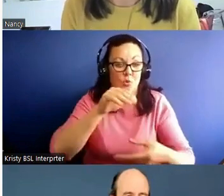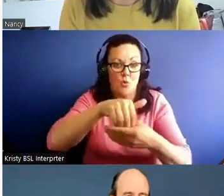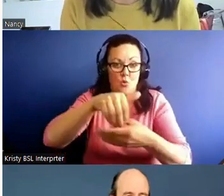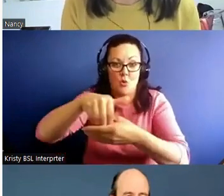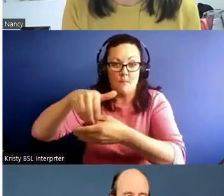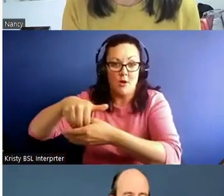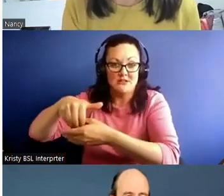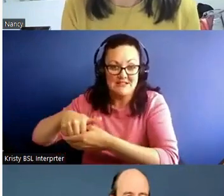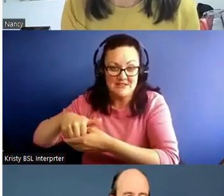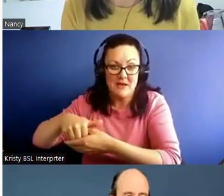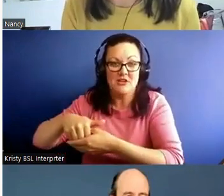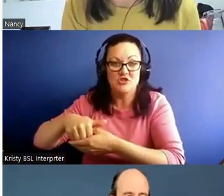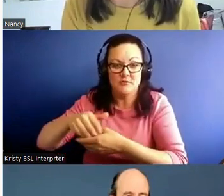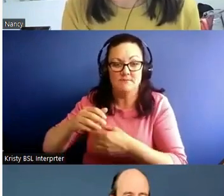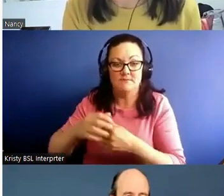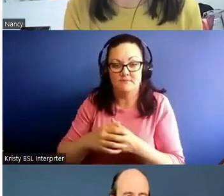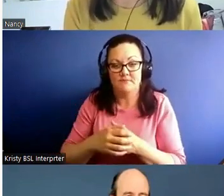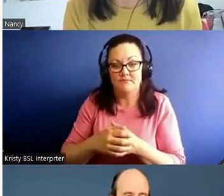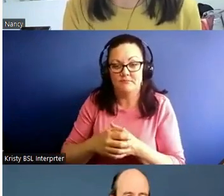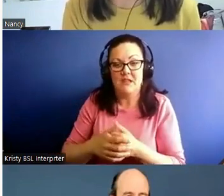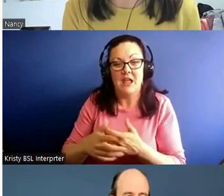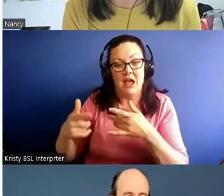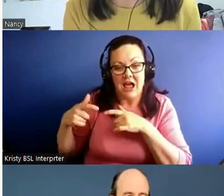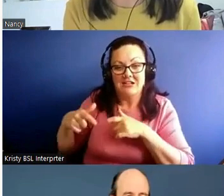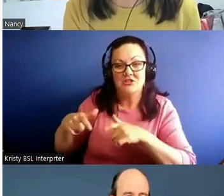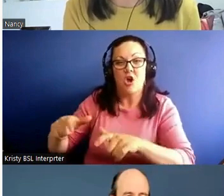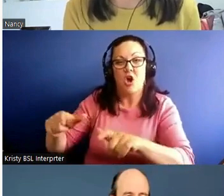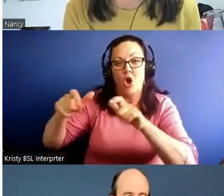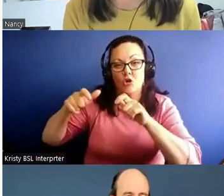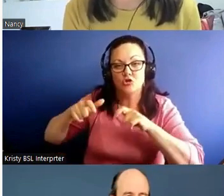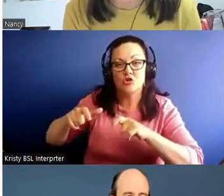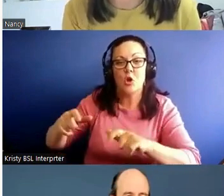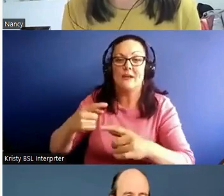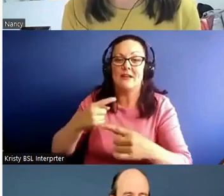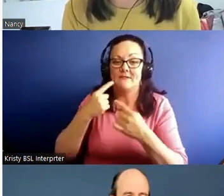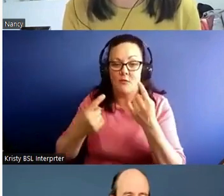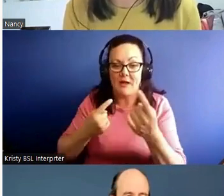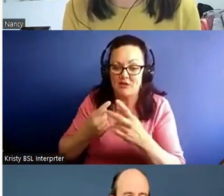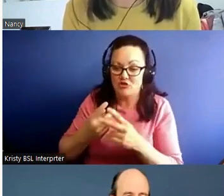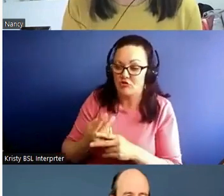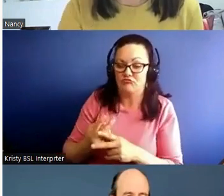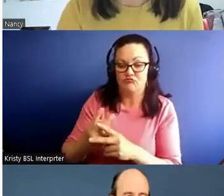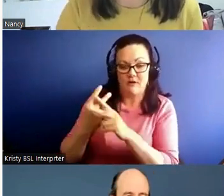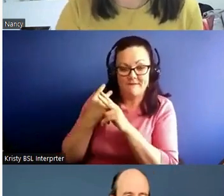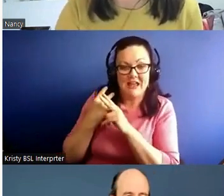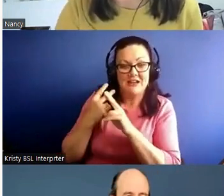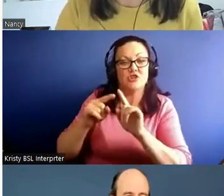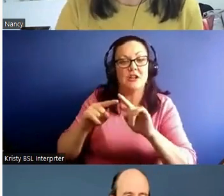also facilitate ongoing evaluation and reflection of different activities of M and E